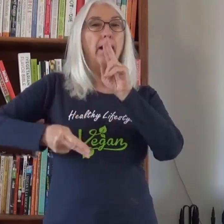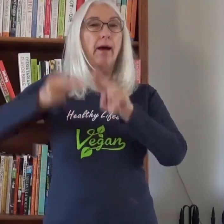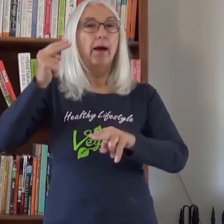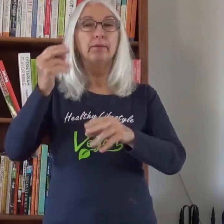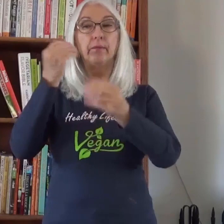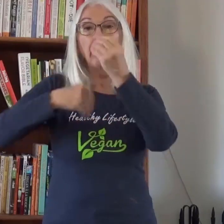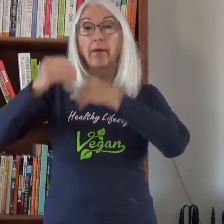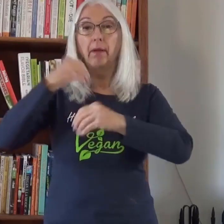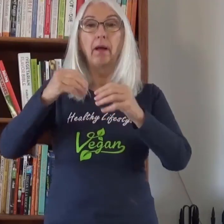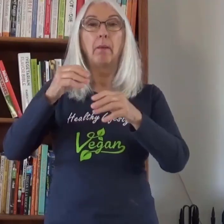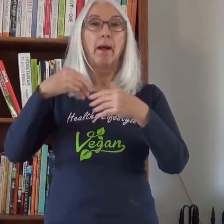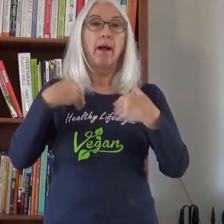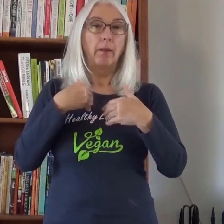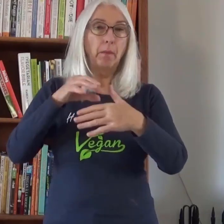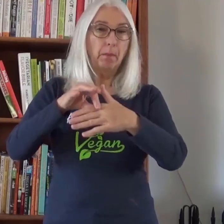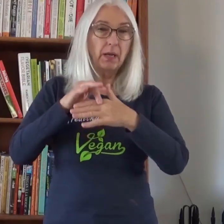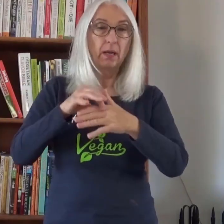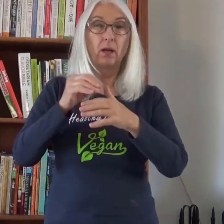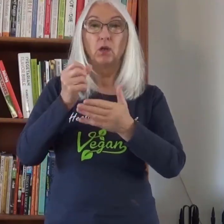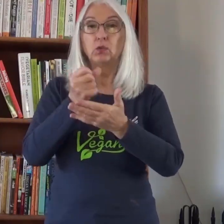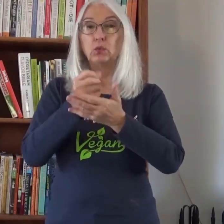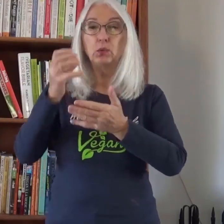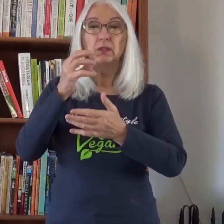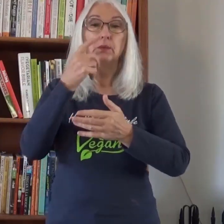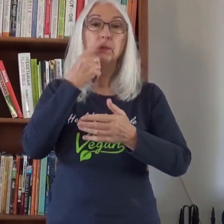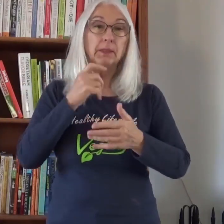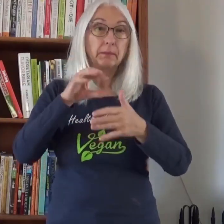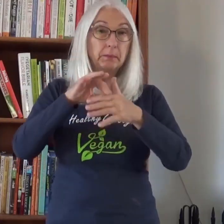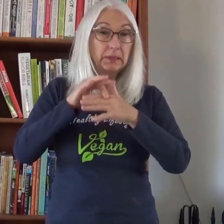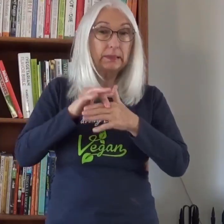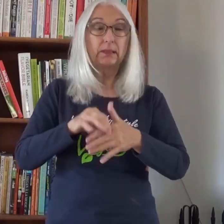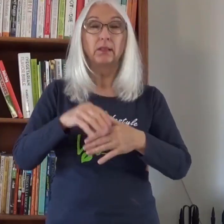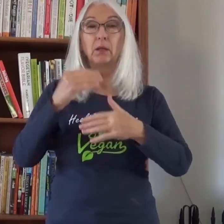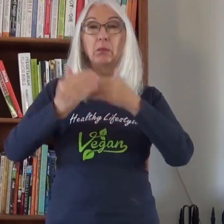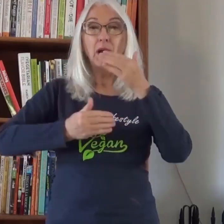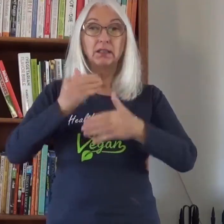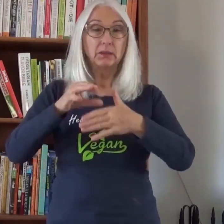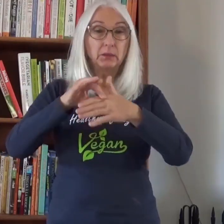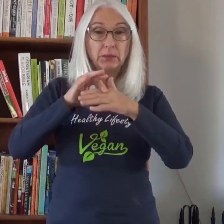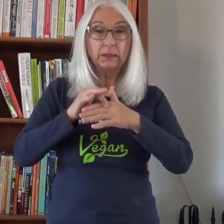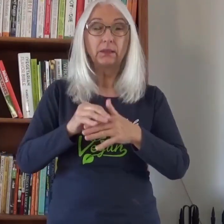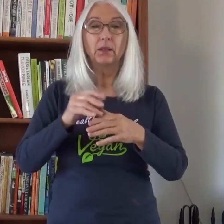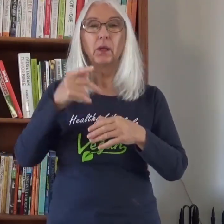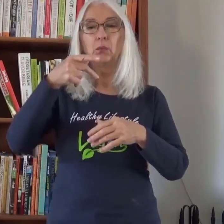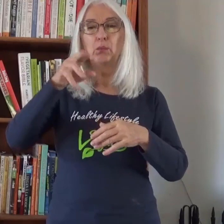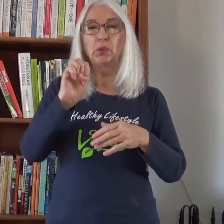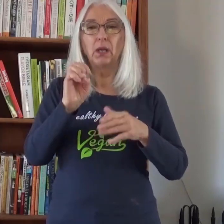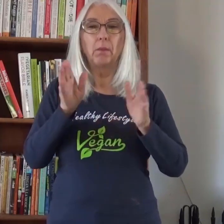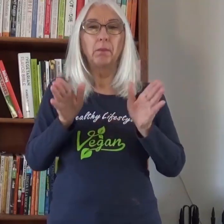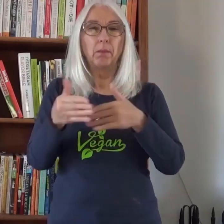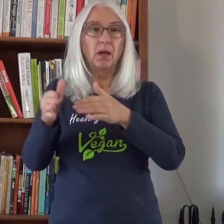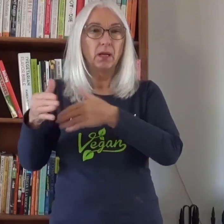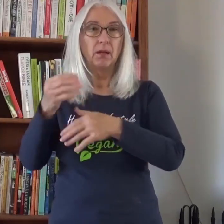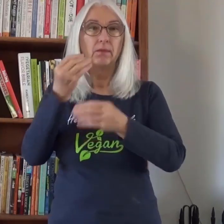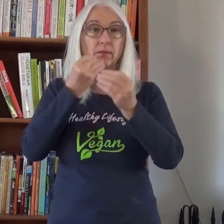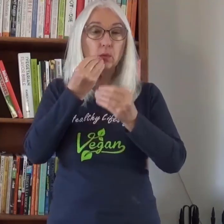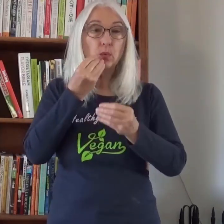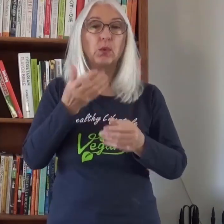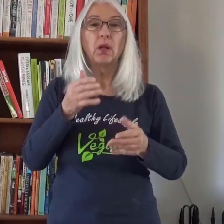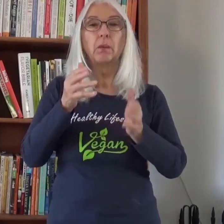by high intakes of animal meat, rich in red meat, processed meat, pre-packaged foods,